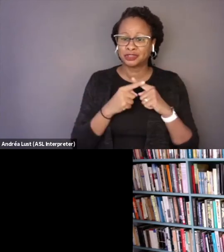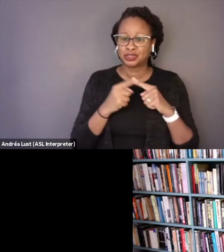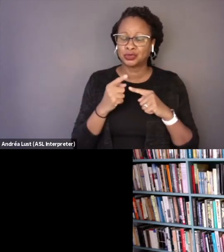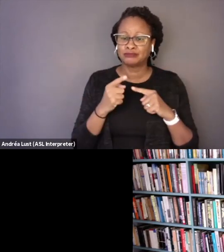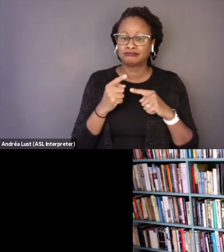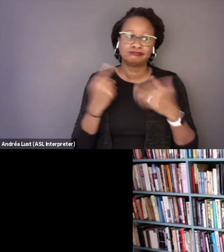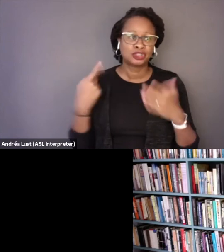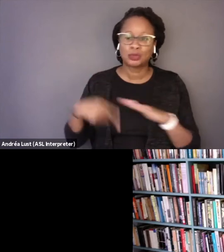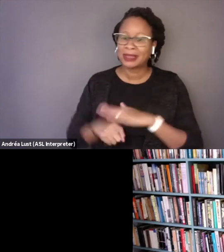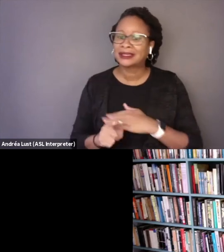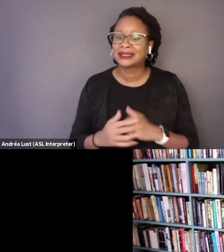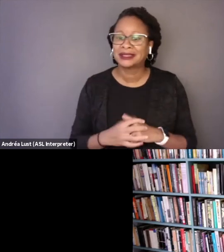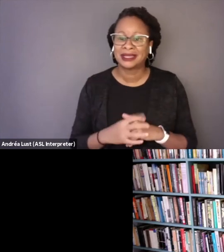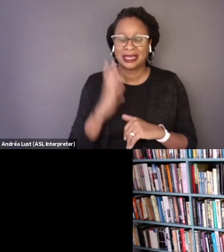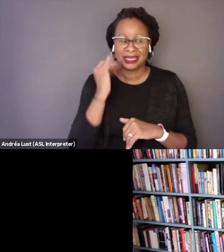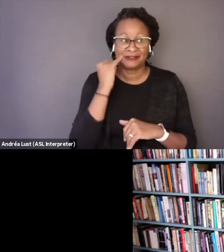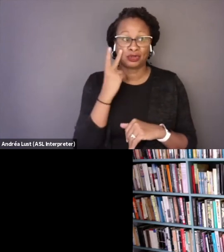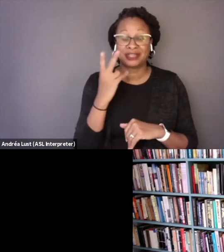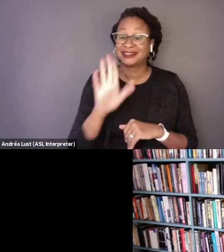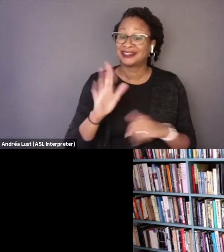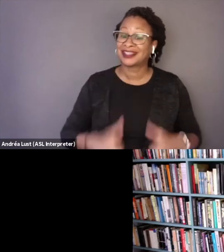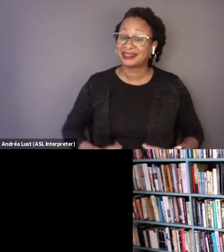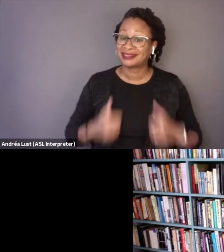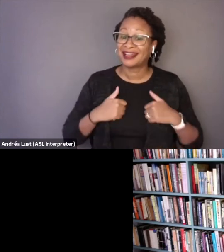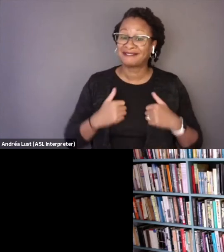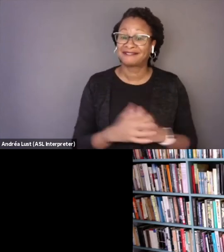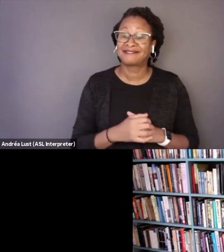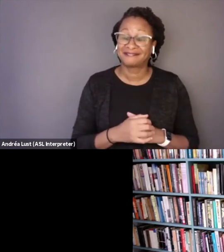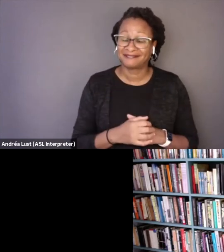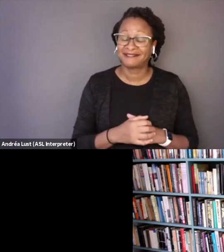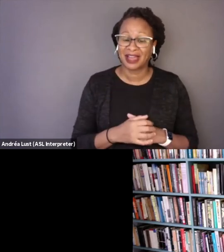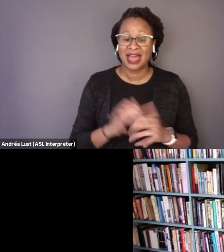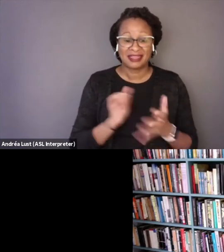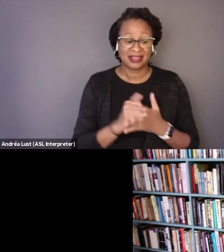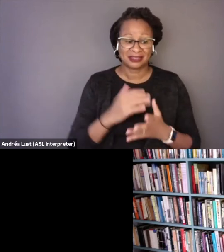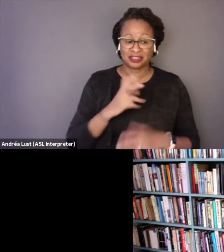if you look at Cousteau's life. And that was the journey I was interested in,